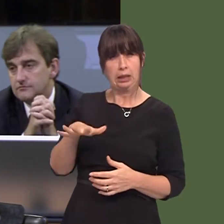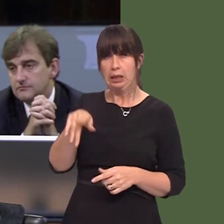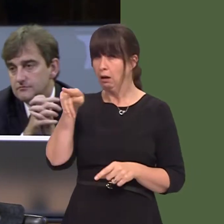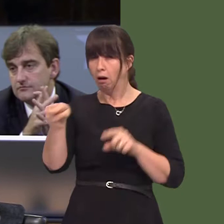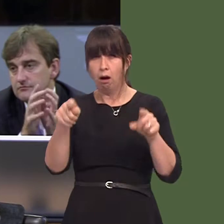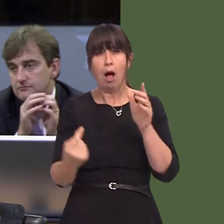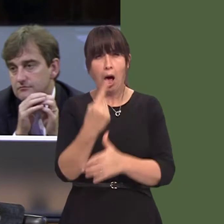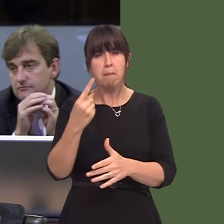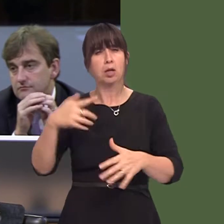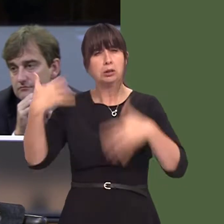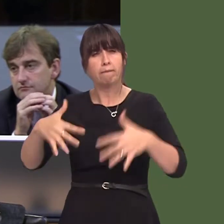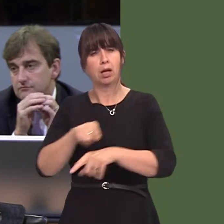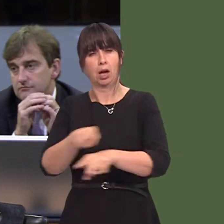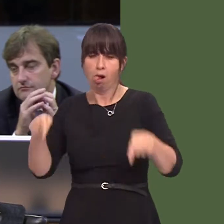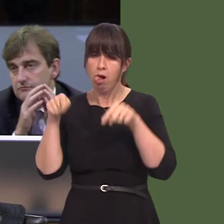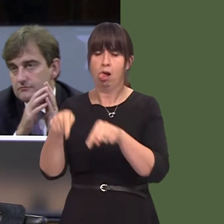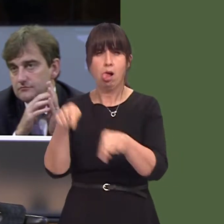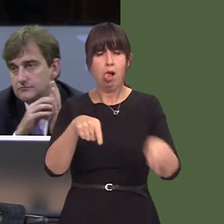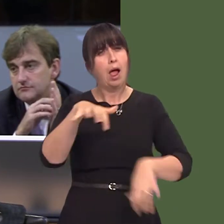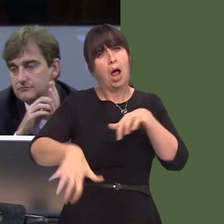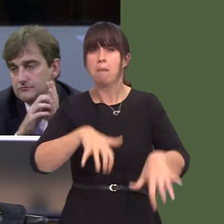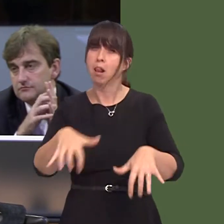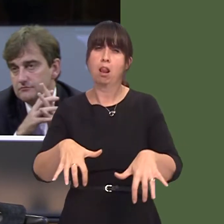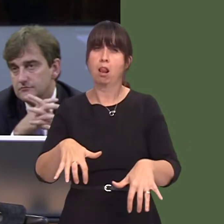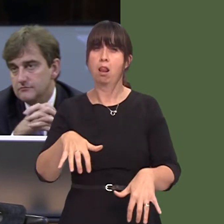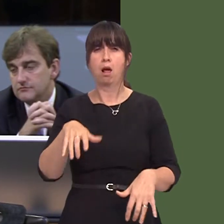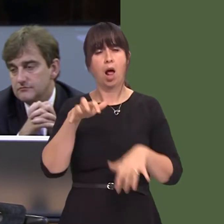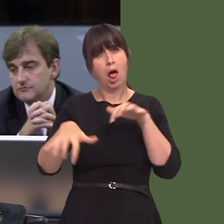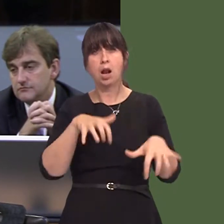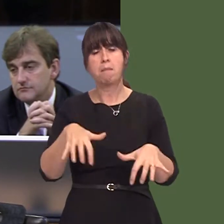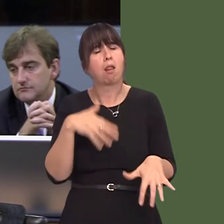been perpetrated against animals that are defencelessóthey canít defend themselvesóthe